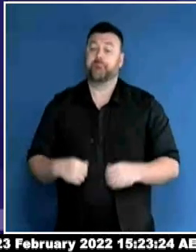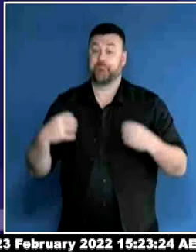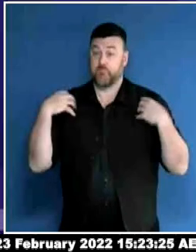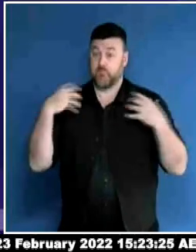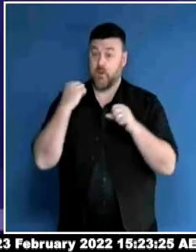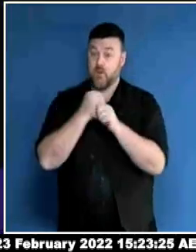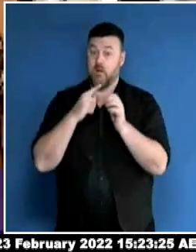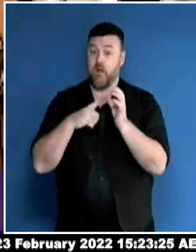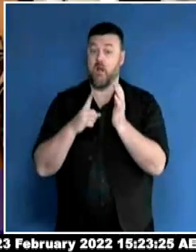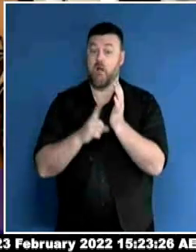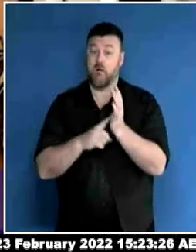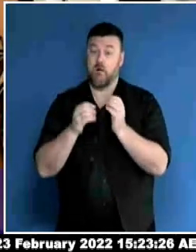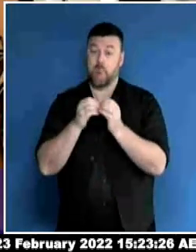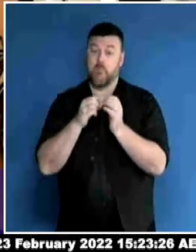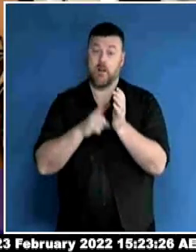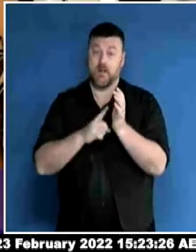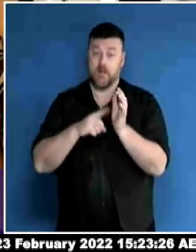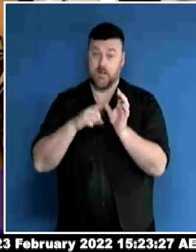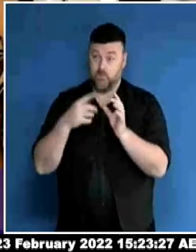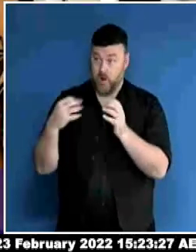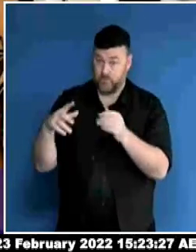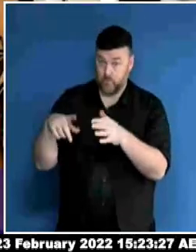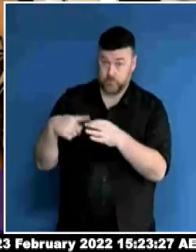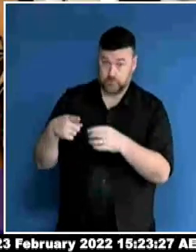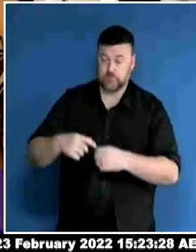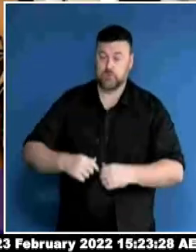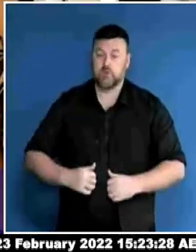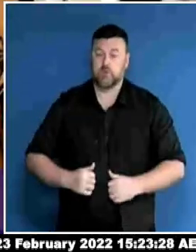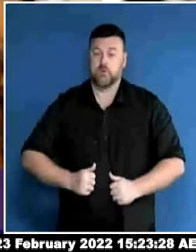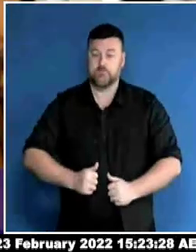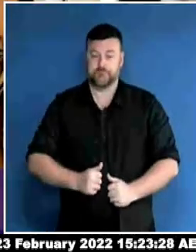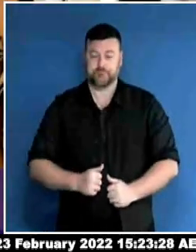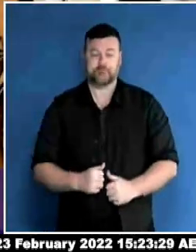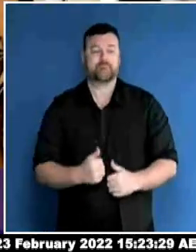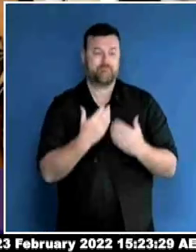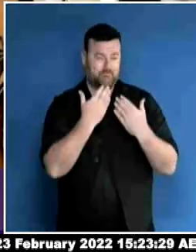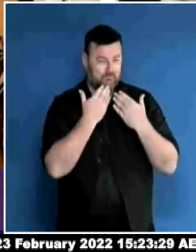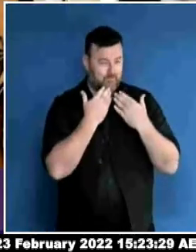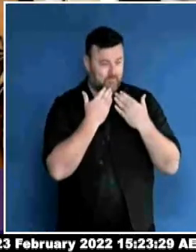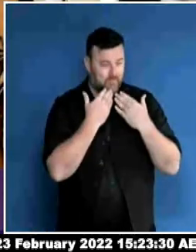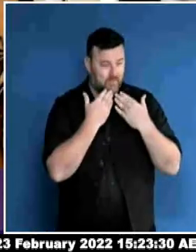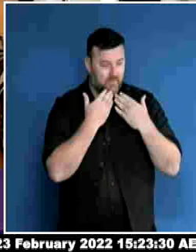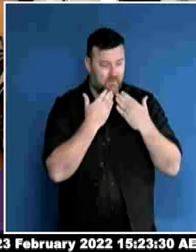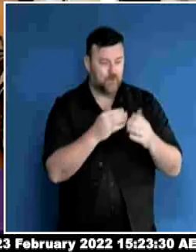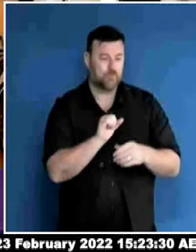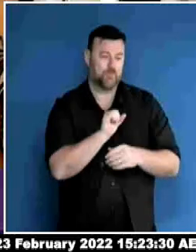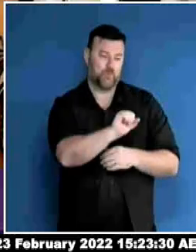Thank you very much for your evidence and no questions. Thank you. CHAIR: Thank you.